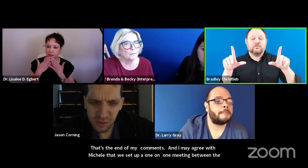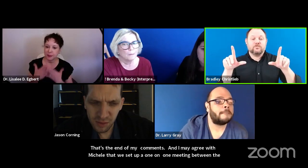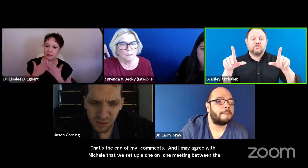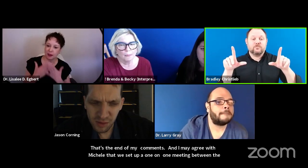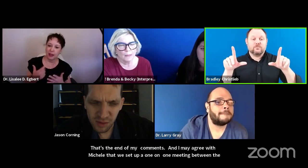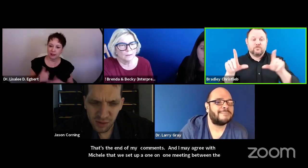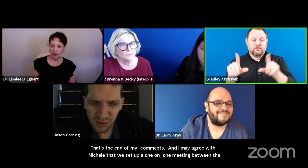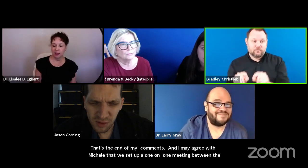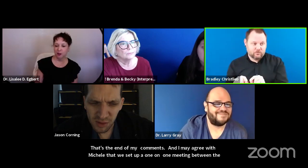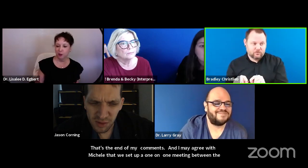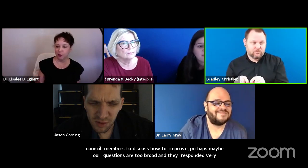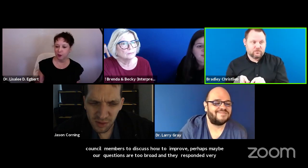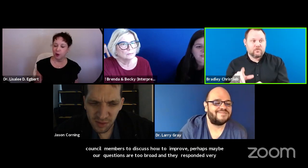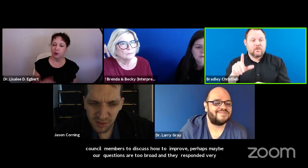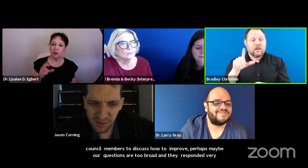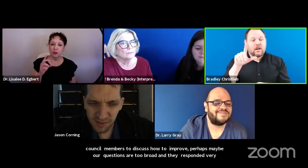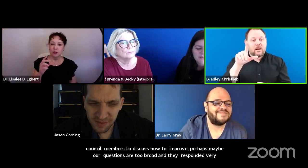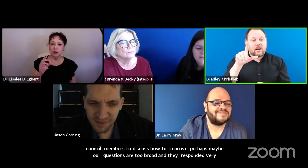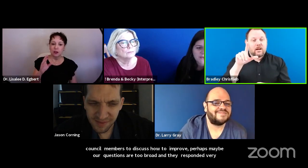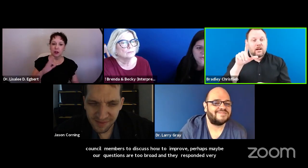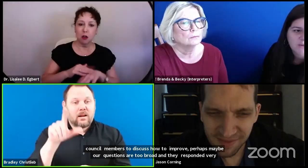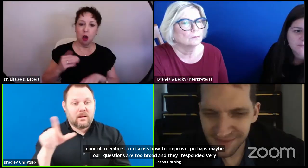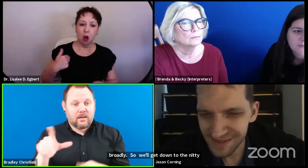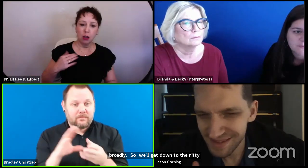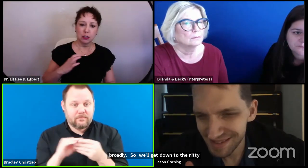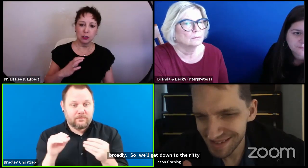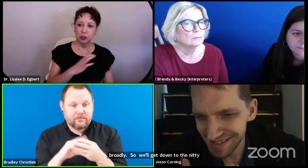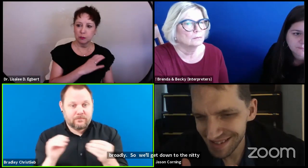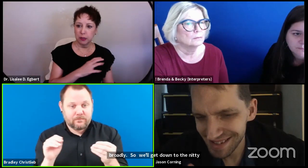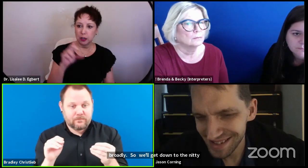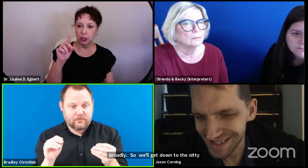Thank you, Dr. Gray.